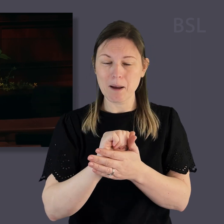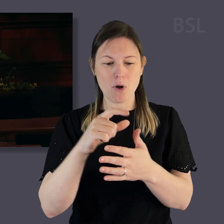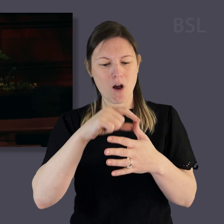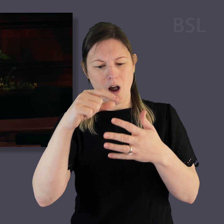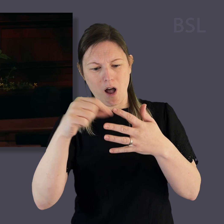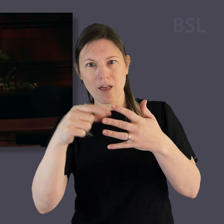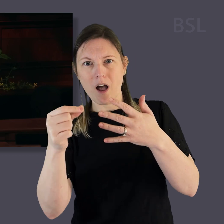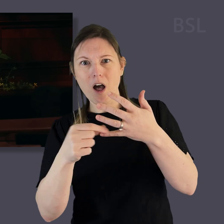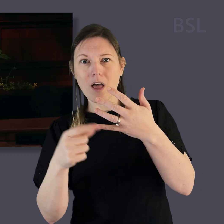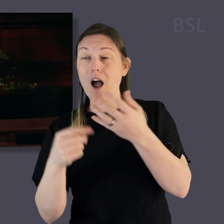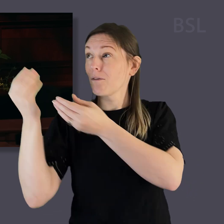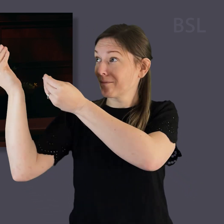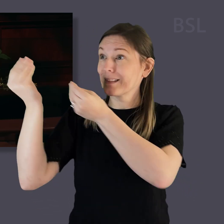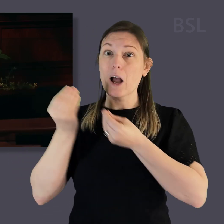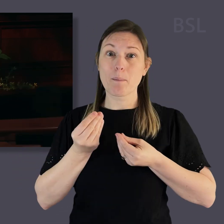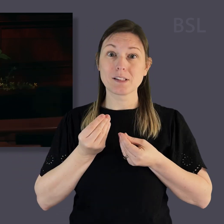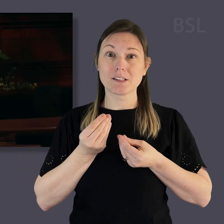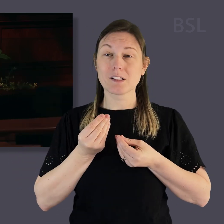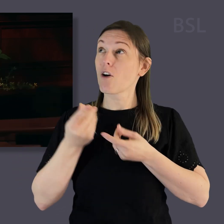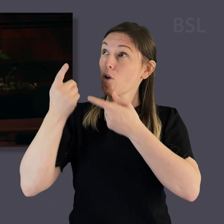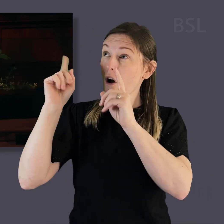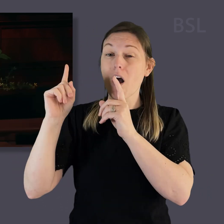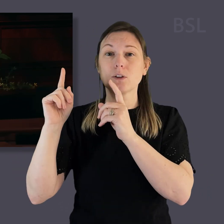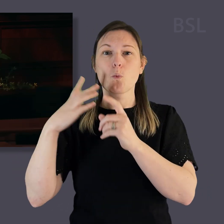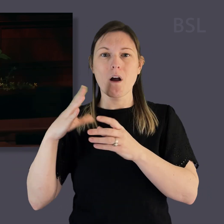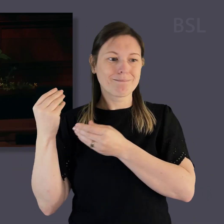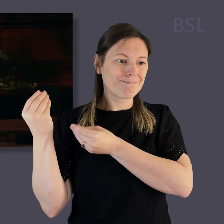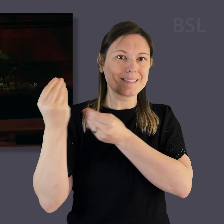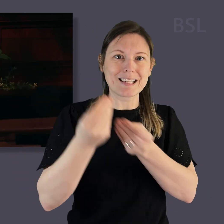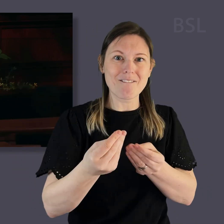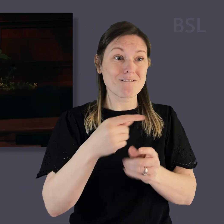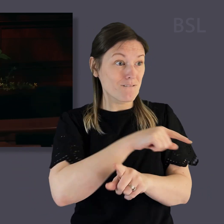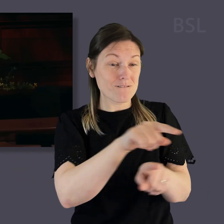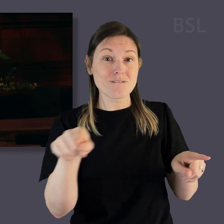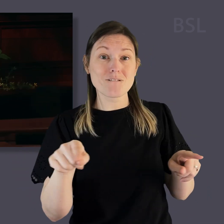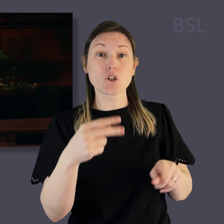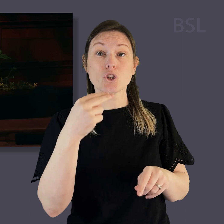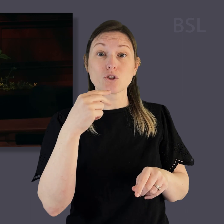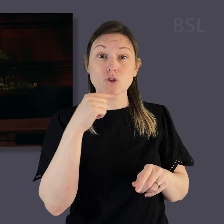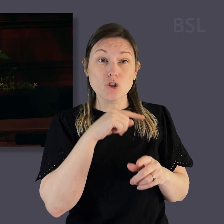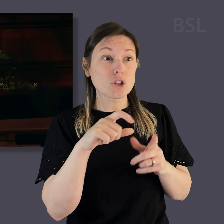There were a host of other gifts or endowments that God had been eager to bestow upon His sons and daughters.